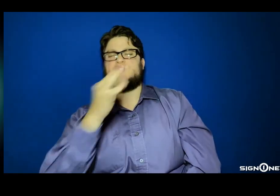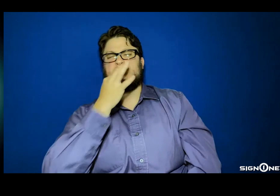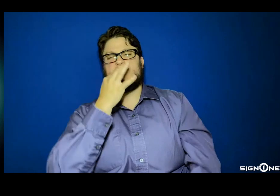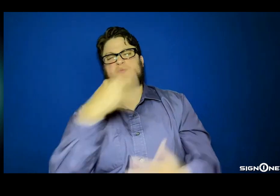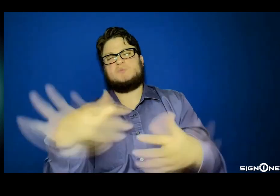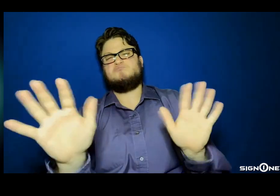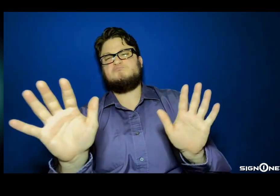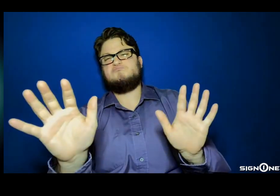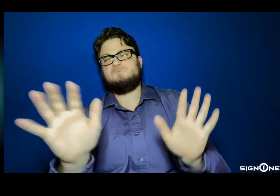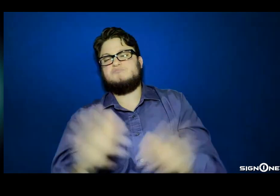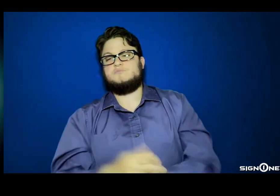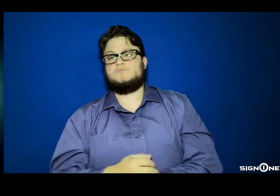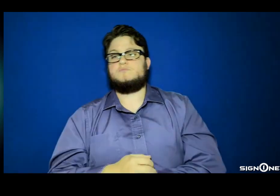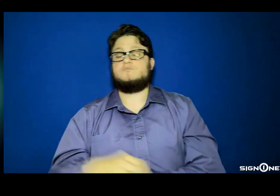are numbered."